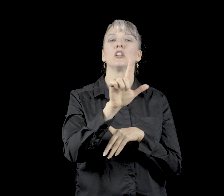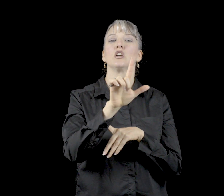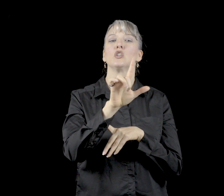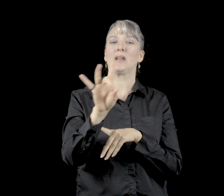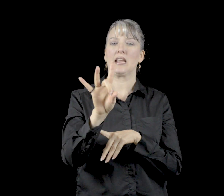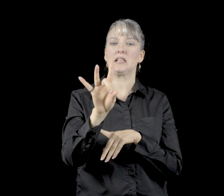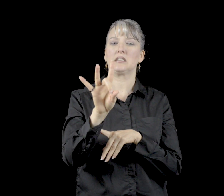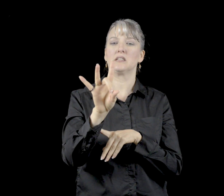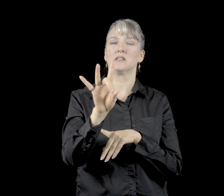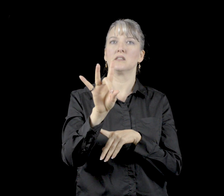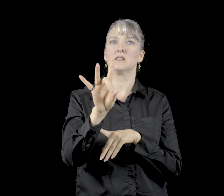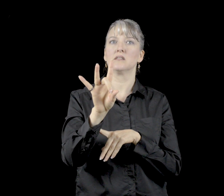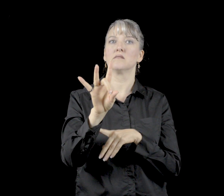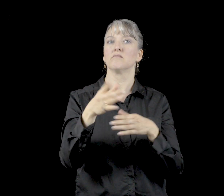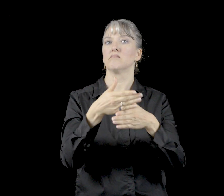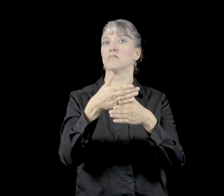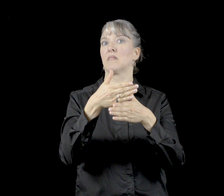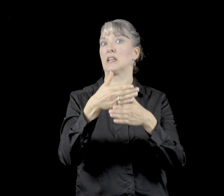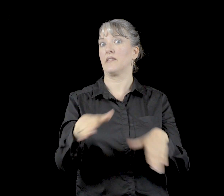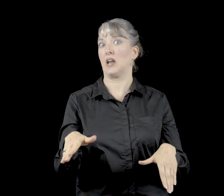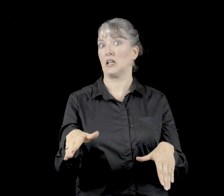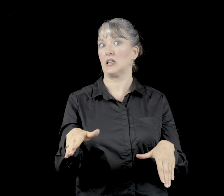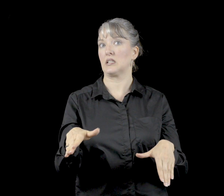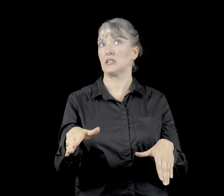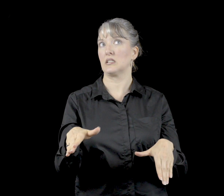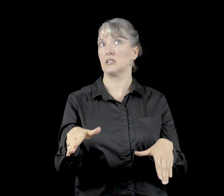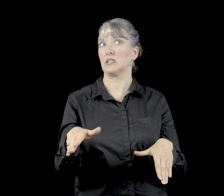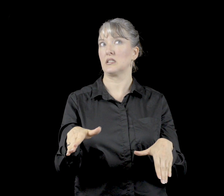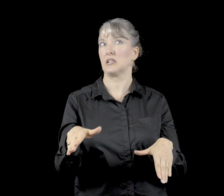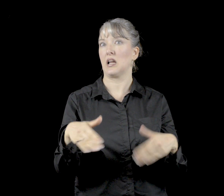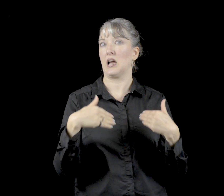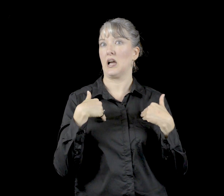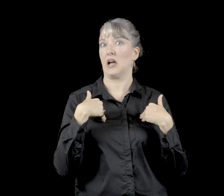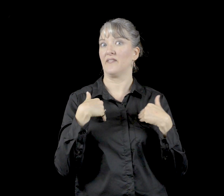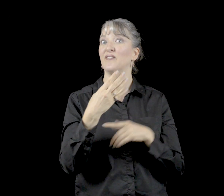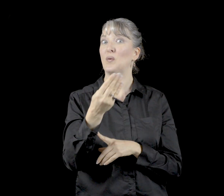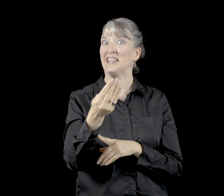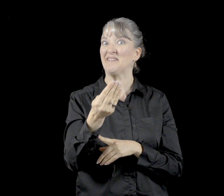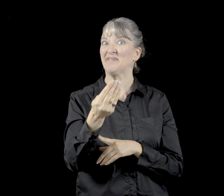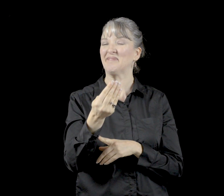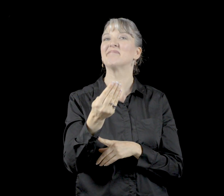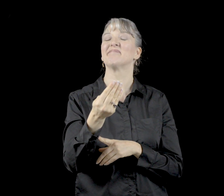The quotient of 28 cut in half is 14. [Whew!]